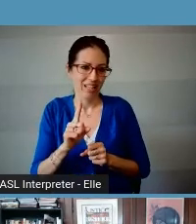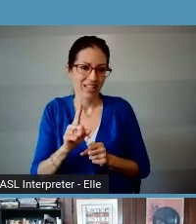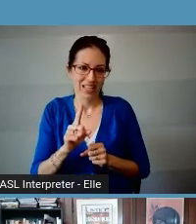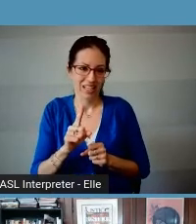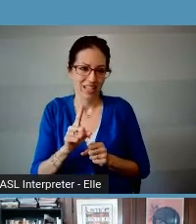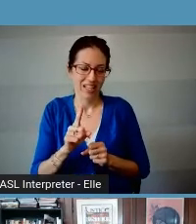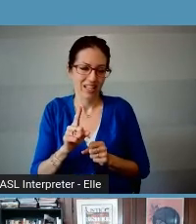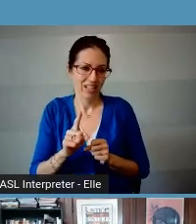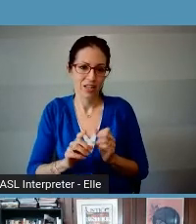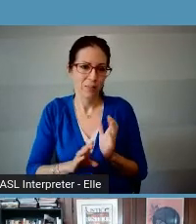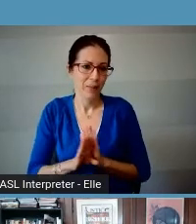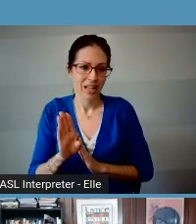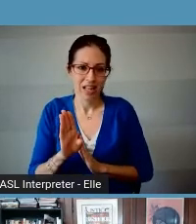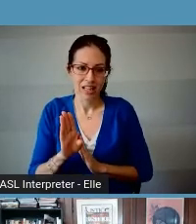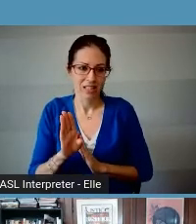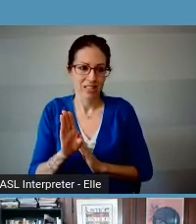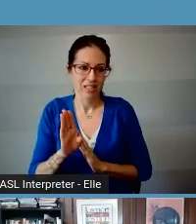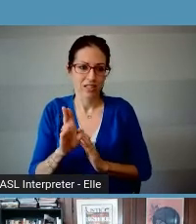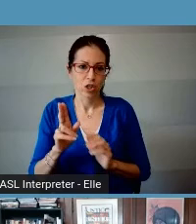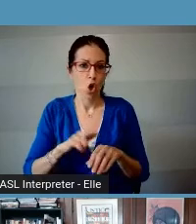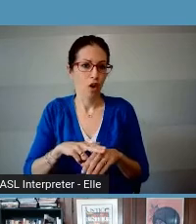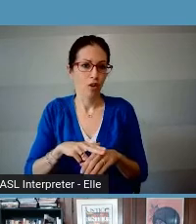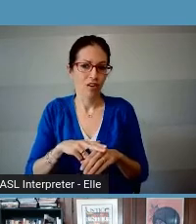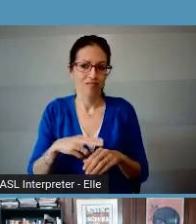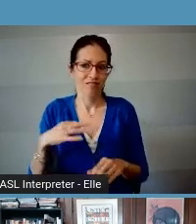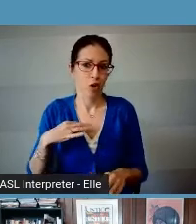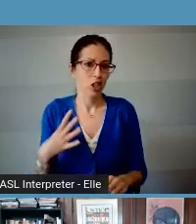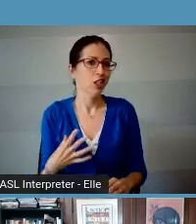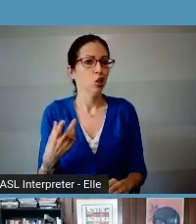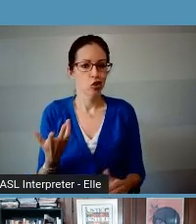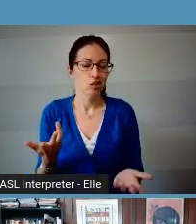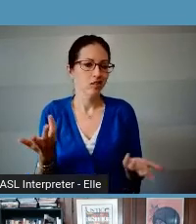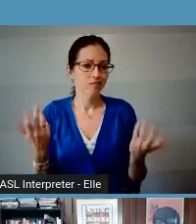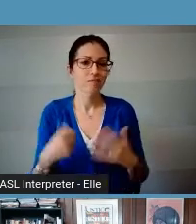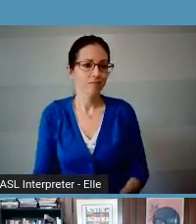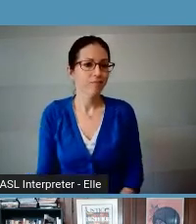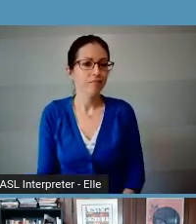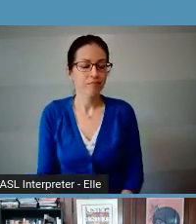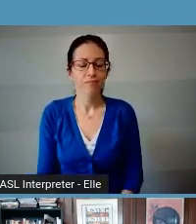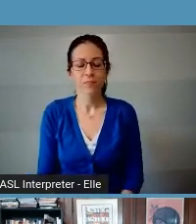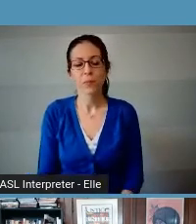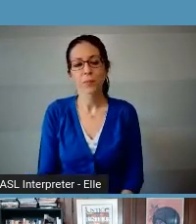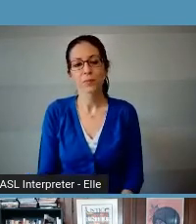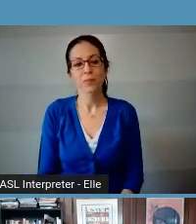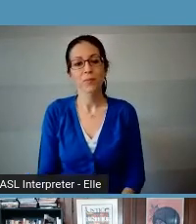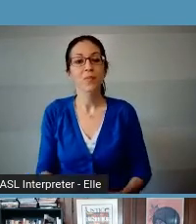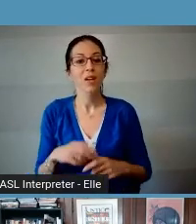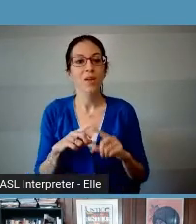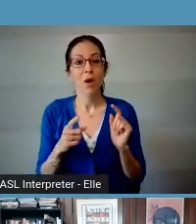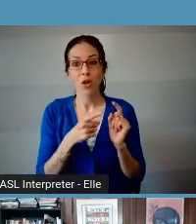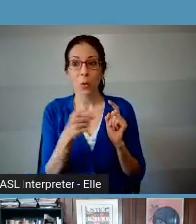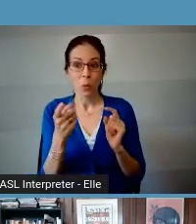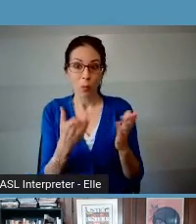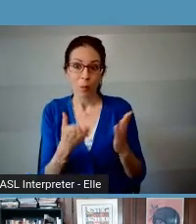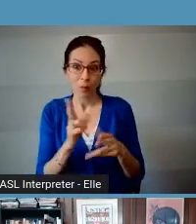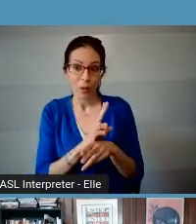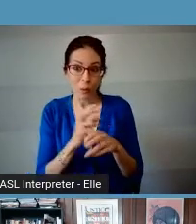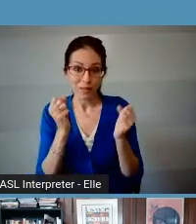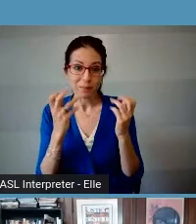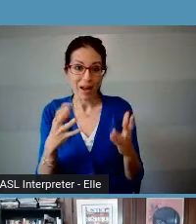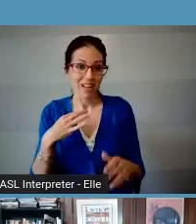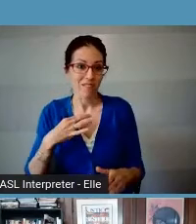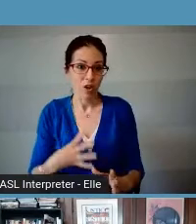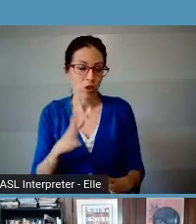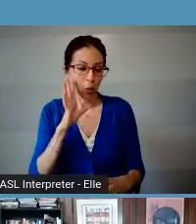So, but you 's leaves a lot of volunteers. I want to talk about that a bit and give you